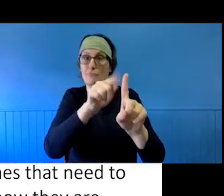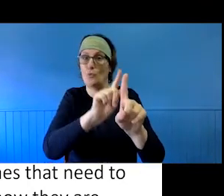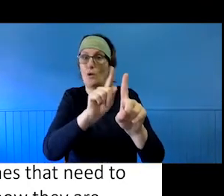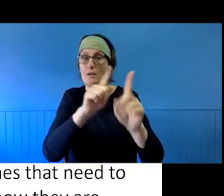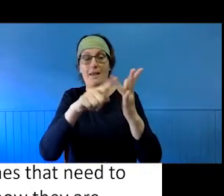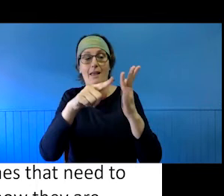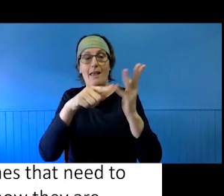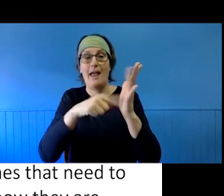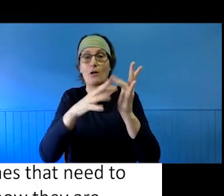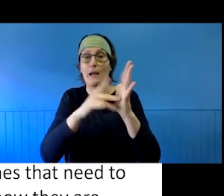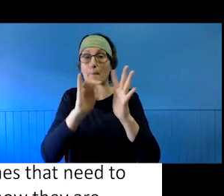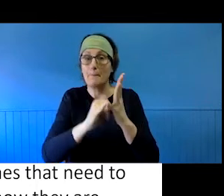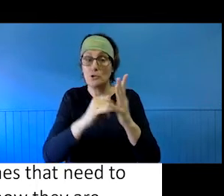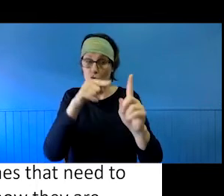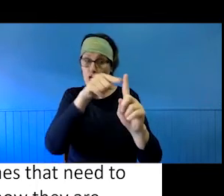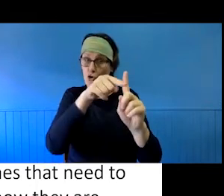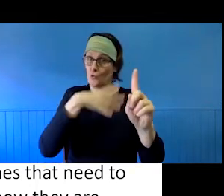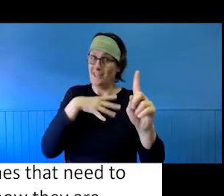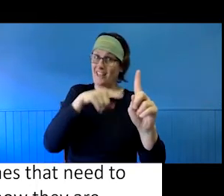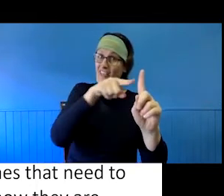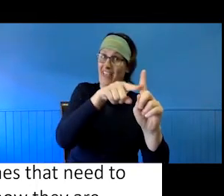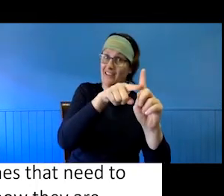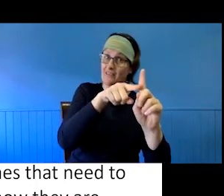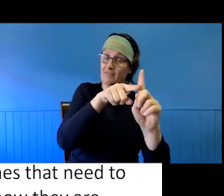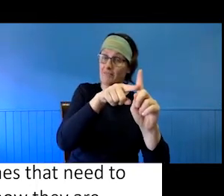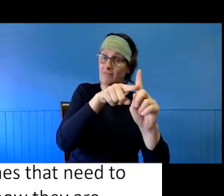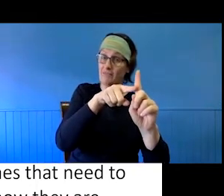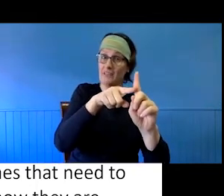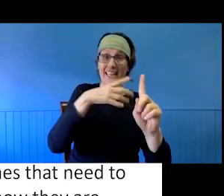learning outcomes going to be needed to achieve within a workshop, which